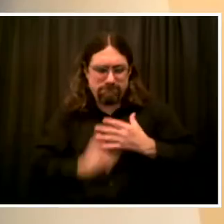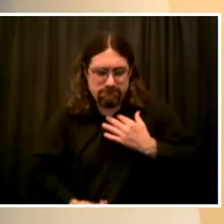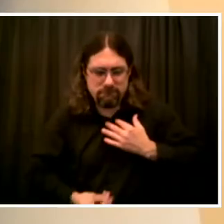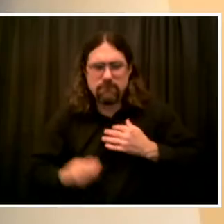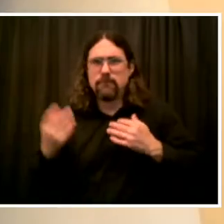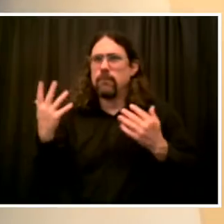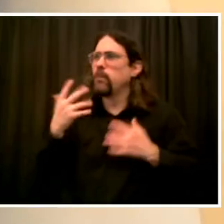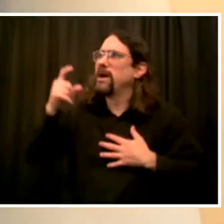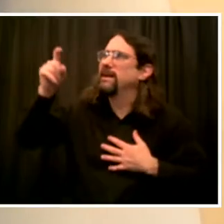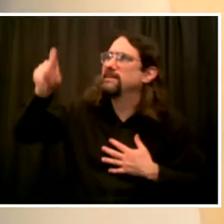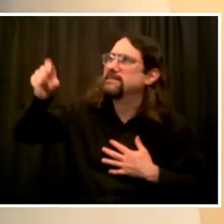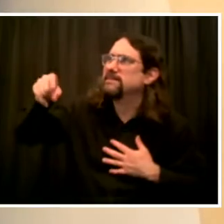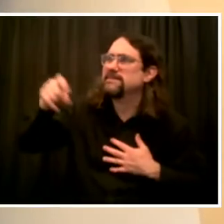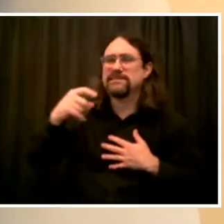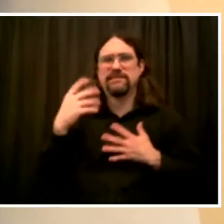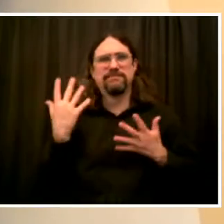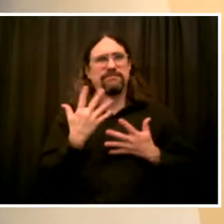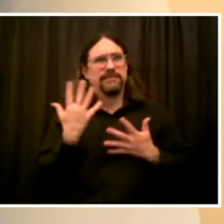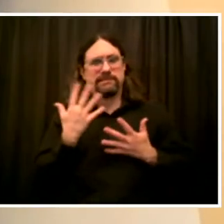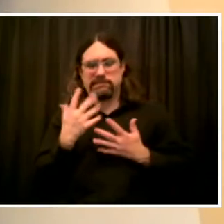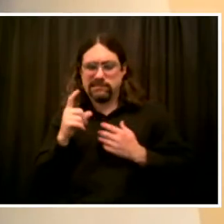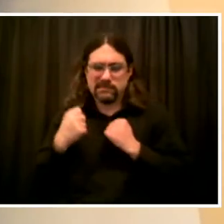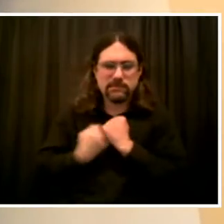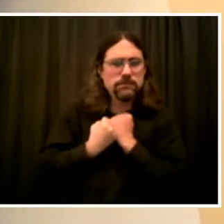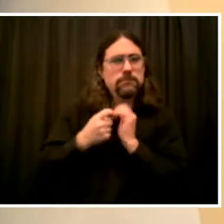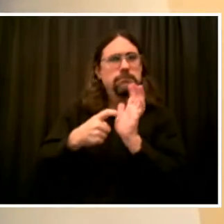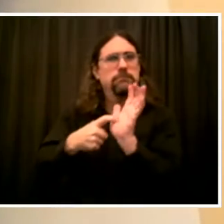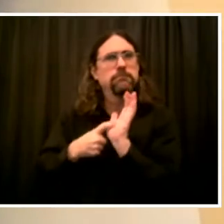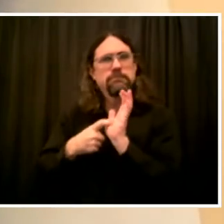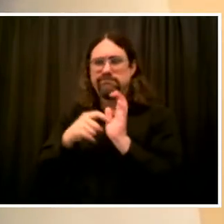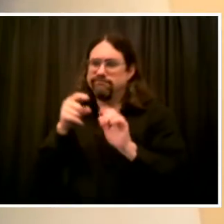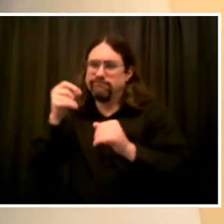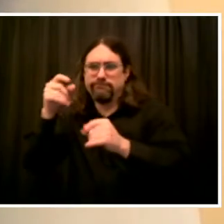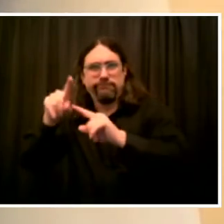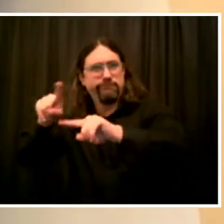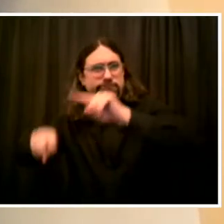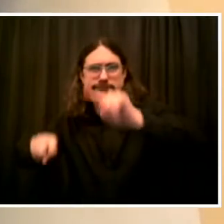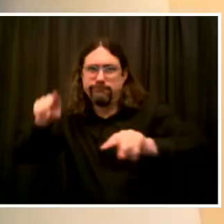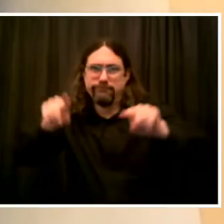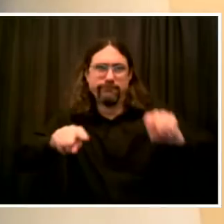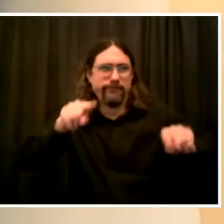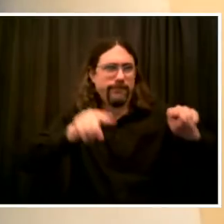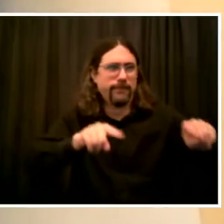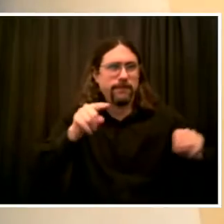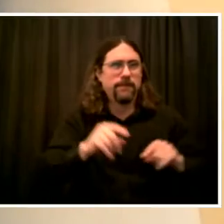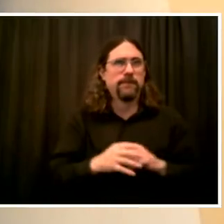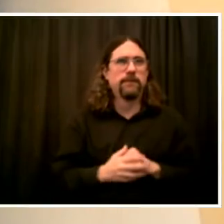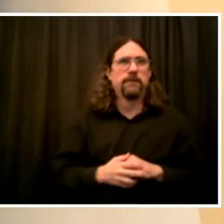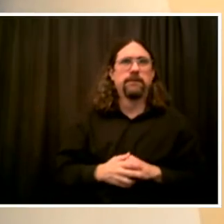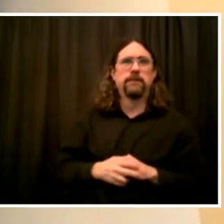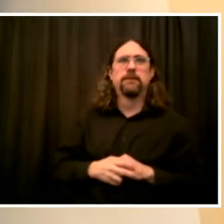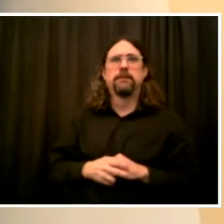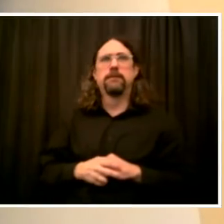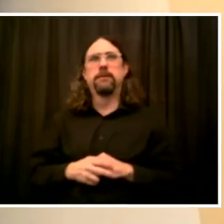BRG INPEOPLEFF O STREETS. IT'S CERTAINLY TRUE, WE'VE BEEN SAYING THIS SINCE THE BEGINNING. IT'S A VTOICRY